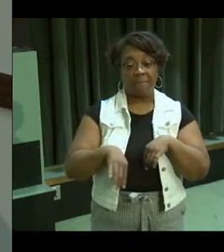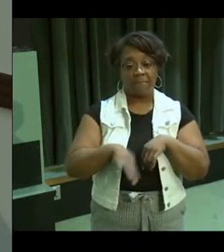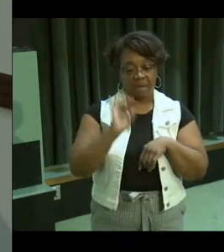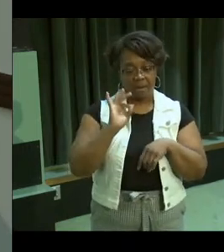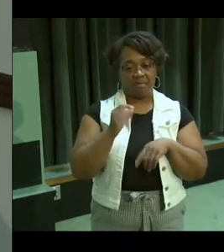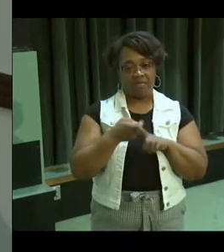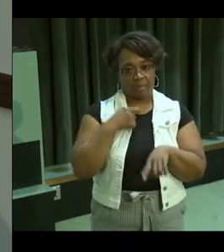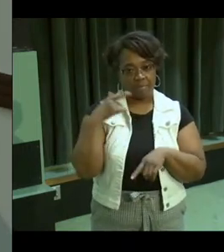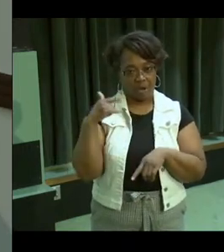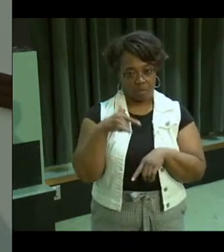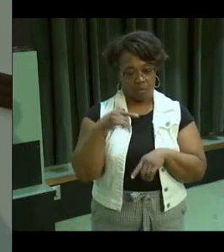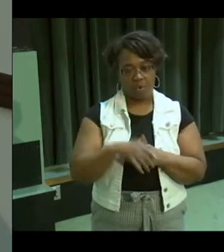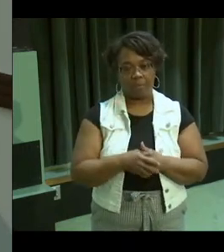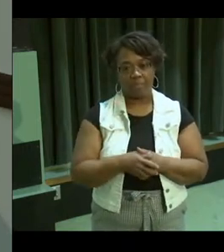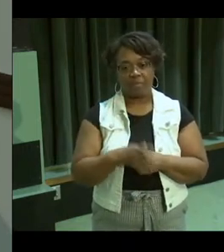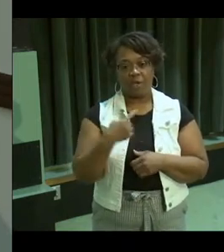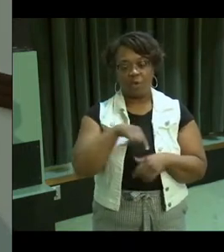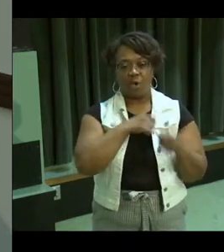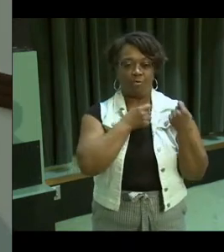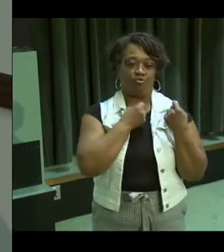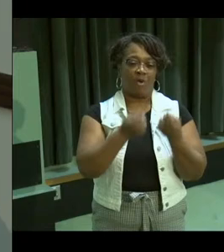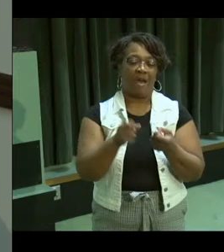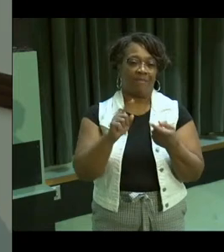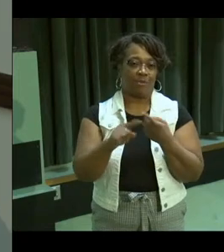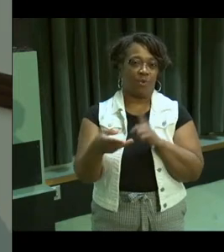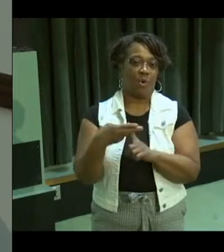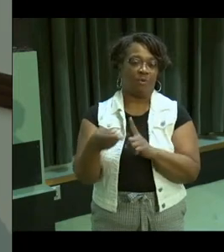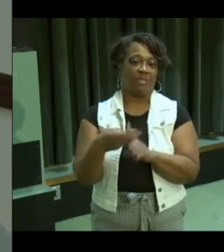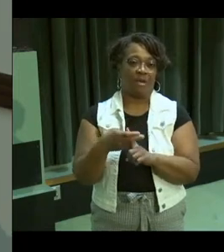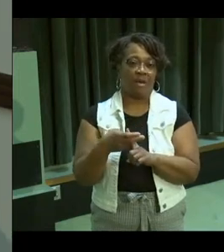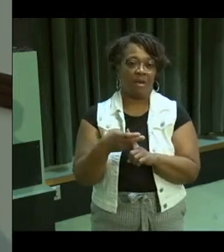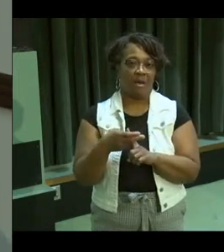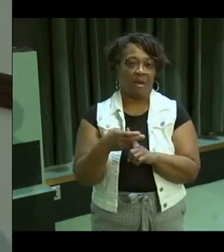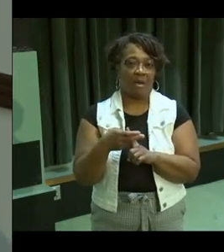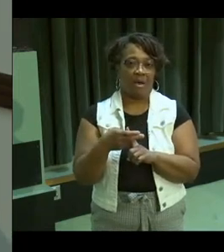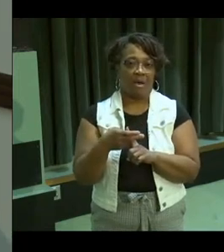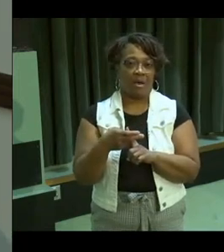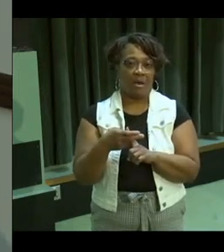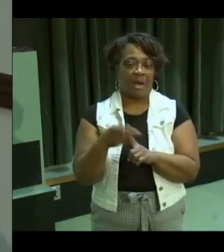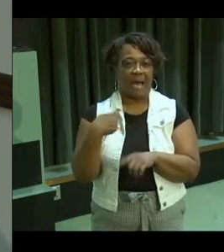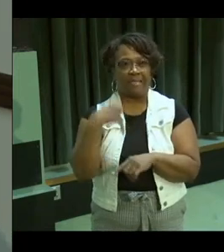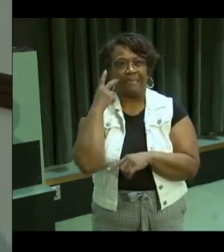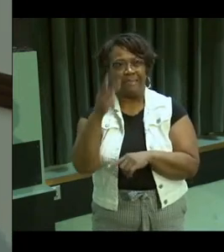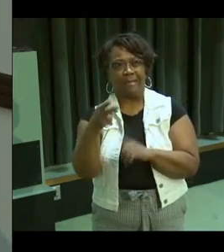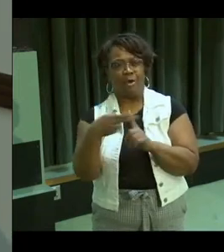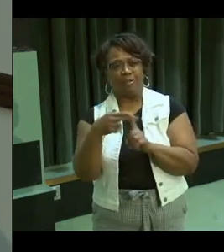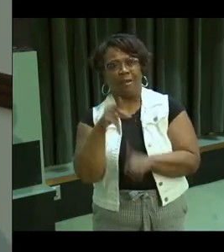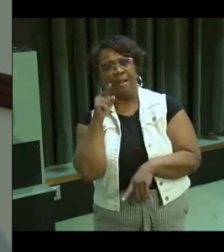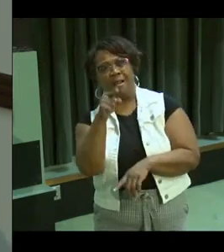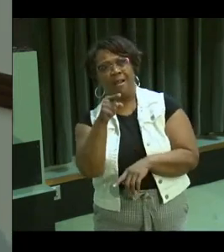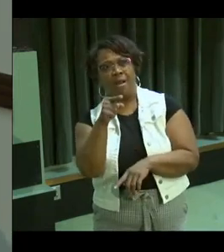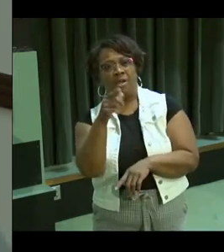and we are, driving to the Park